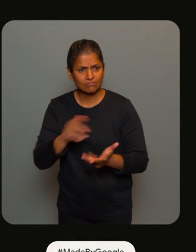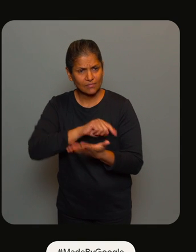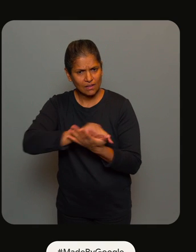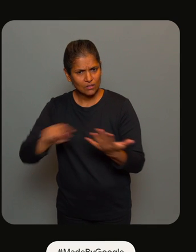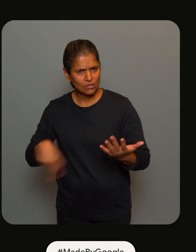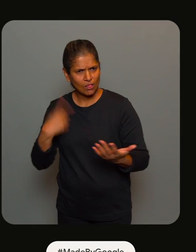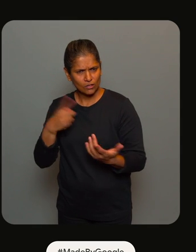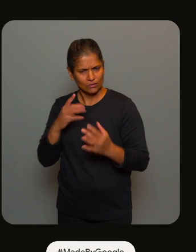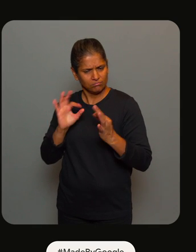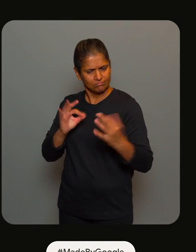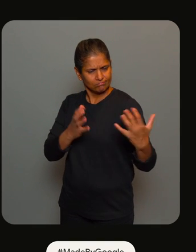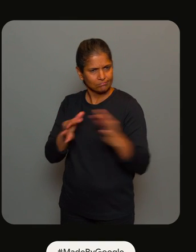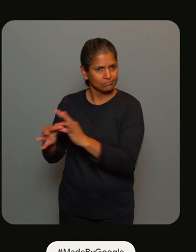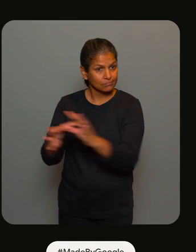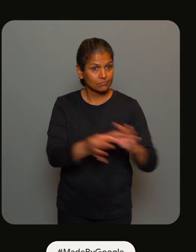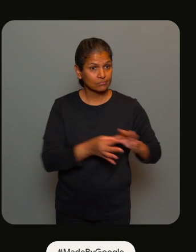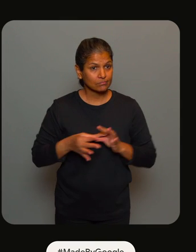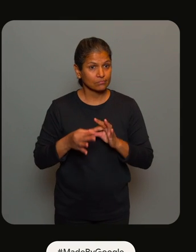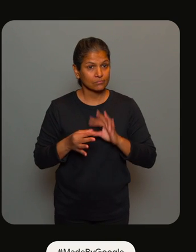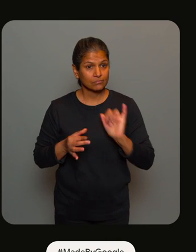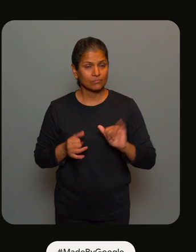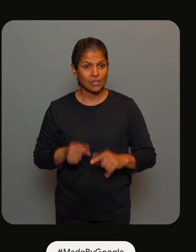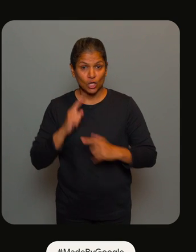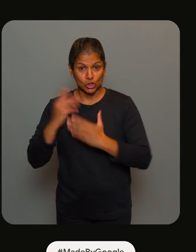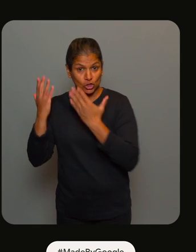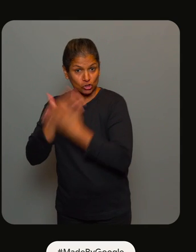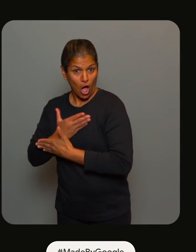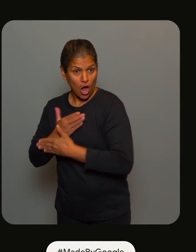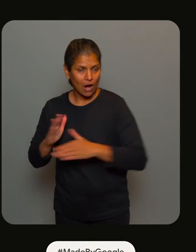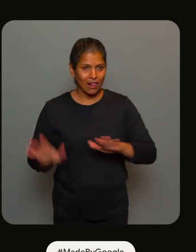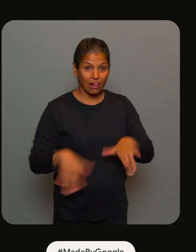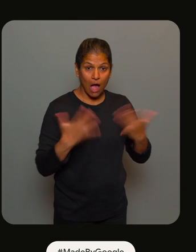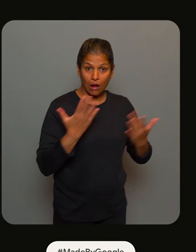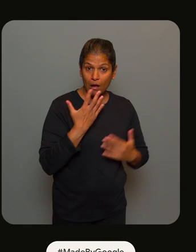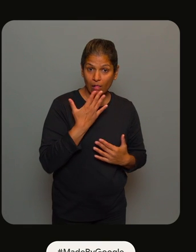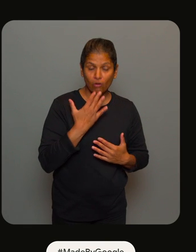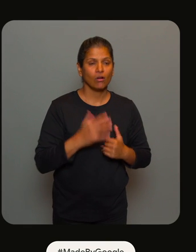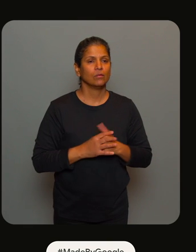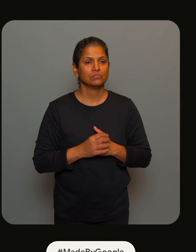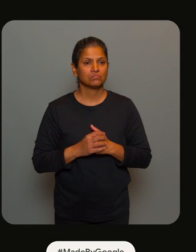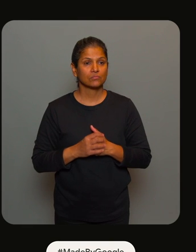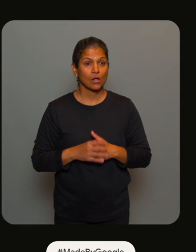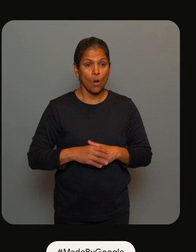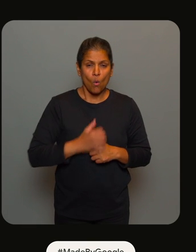So we have dark and light neutrals. And our warm collection is designed around our new